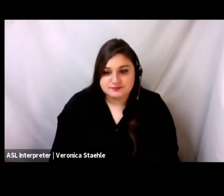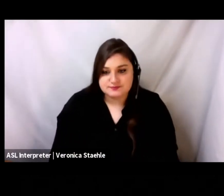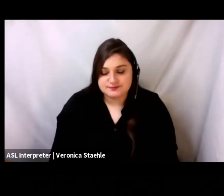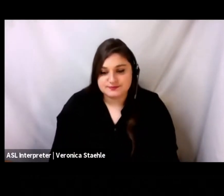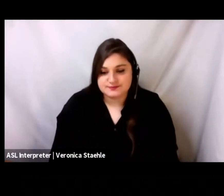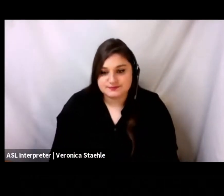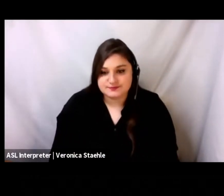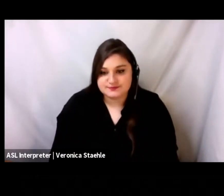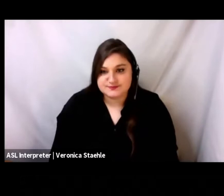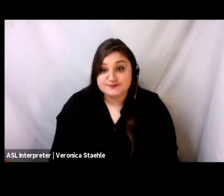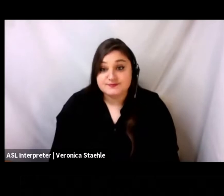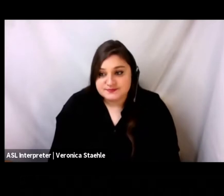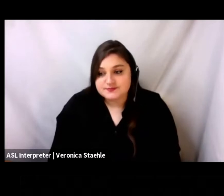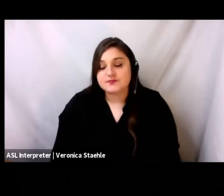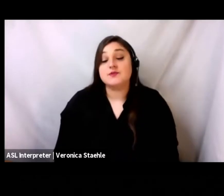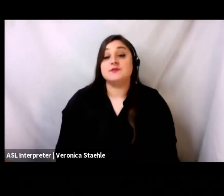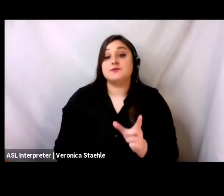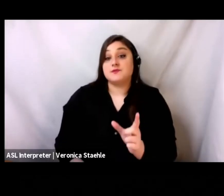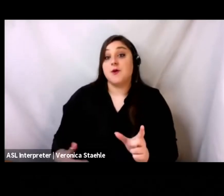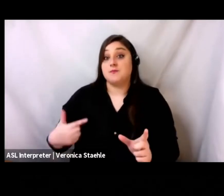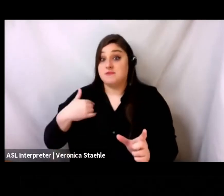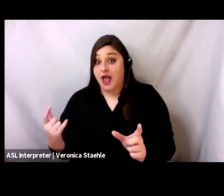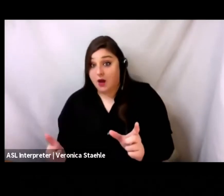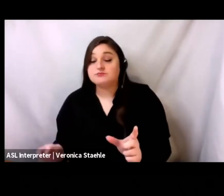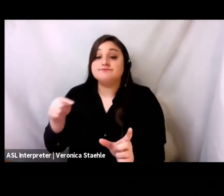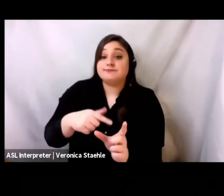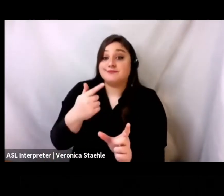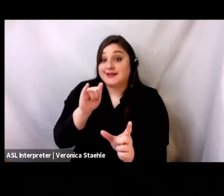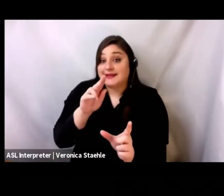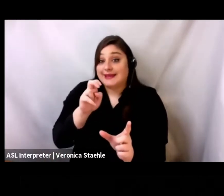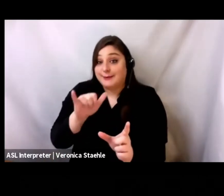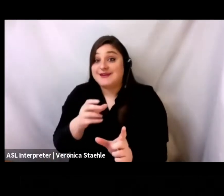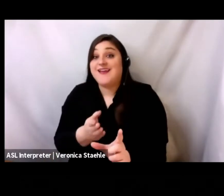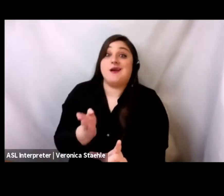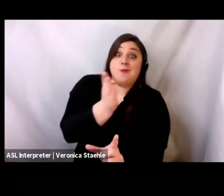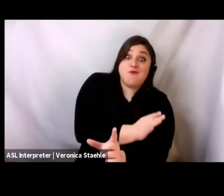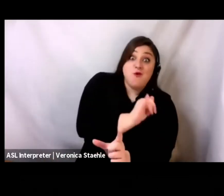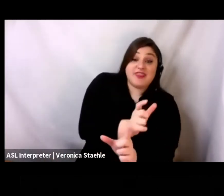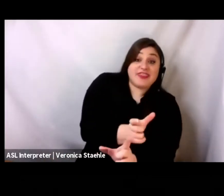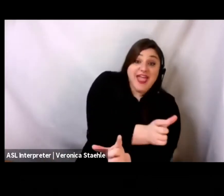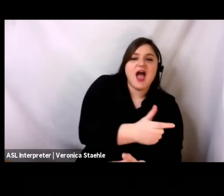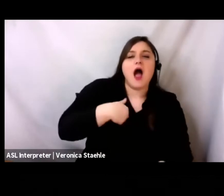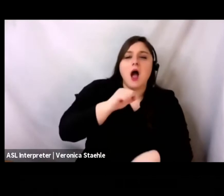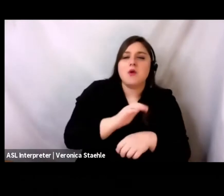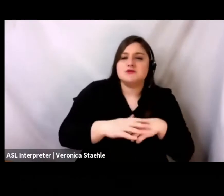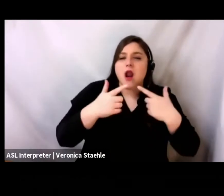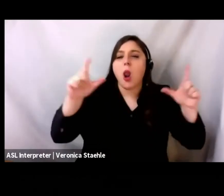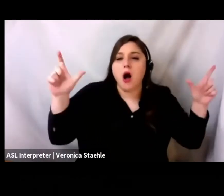project, developing a hand‑on education and stewardship program for Brooklyn Bridge Park,